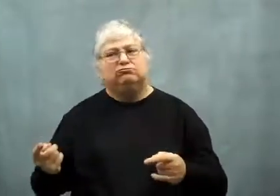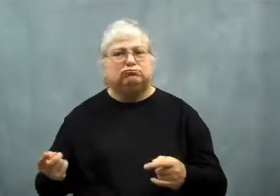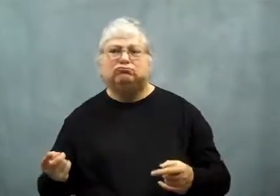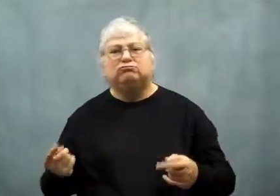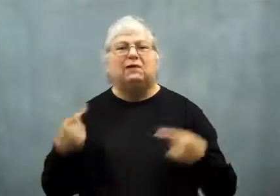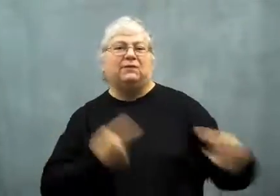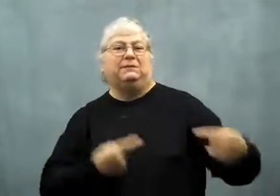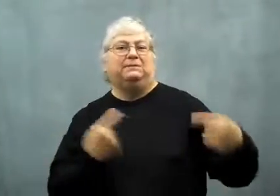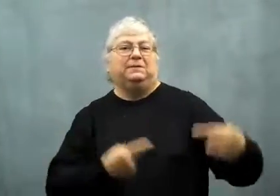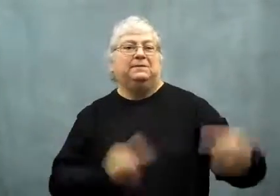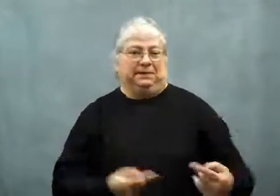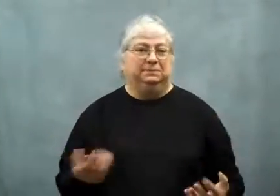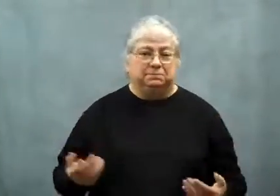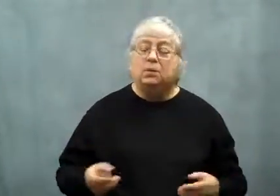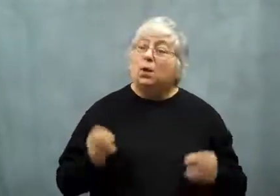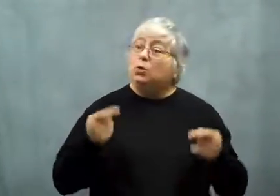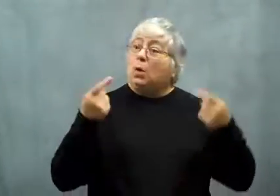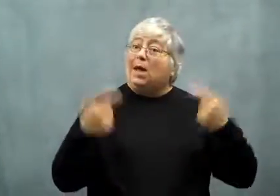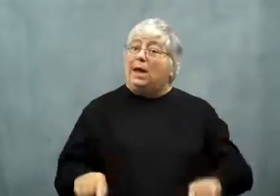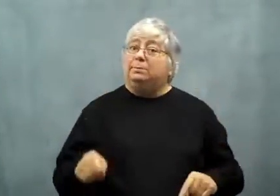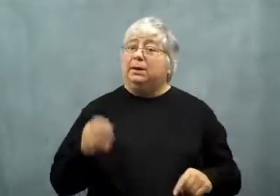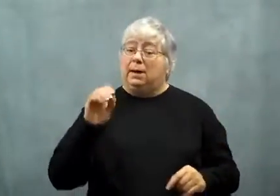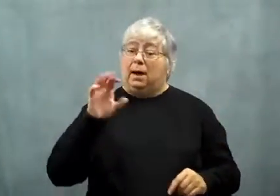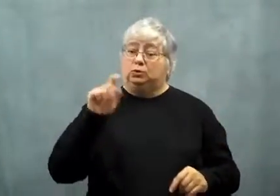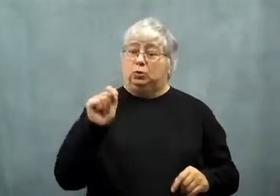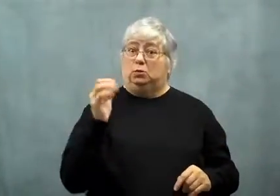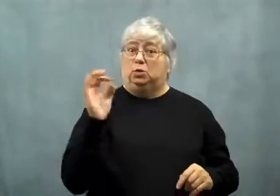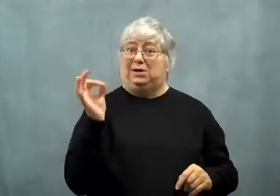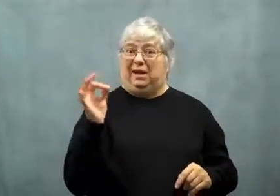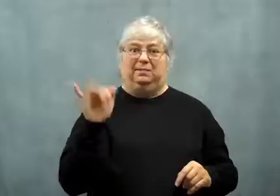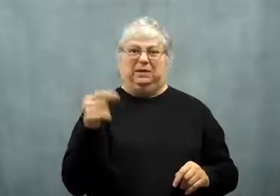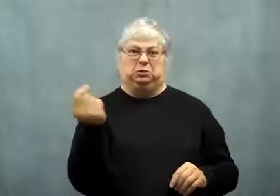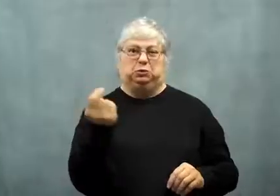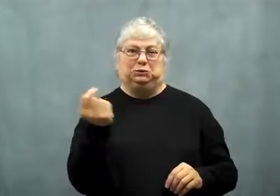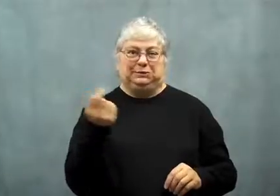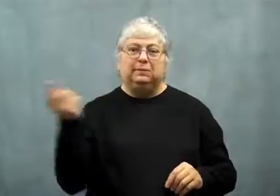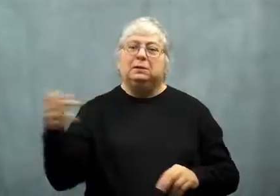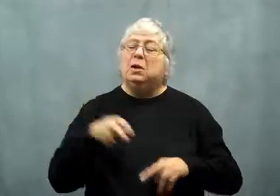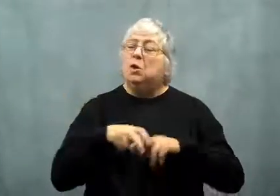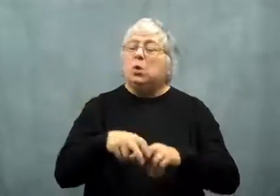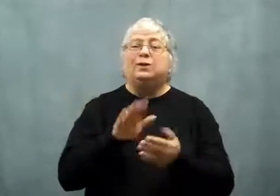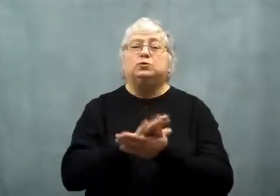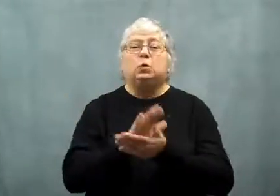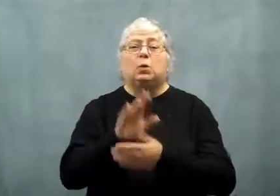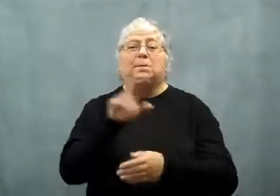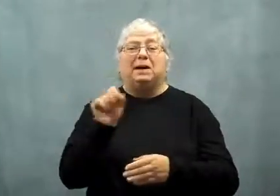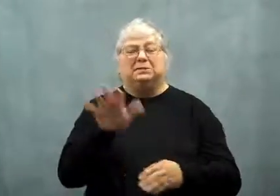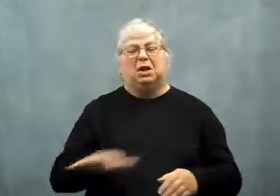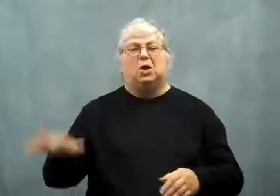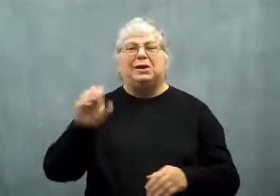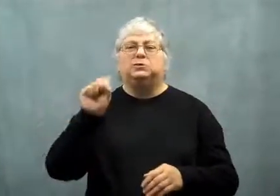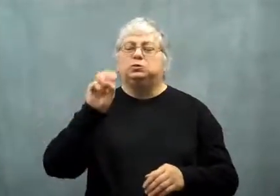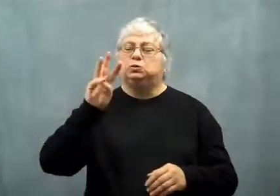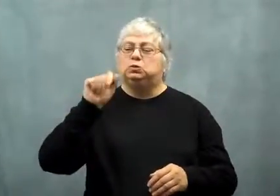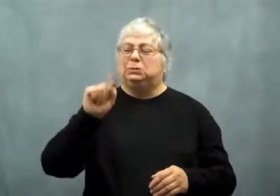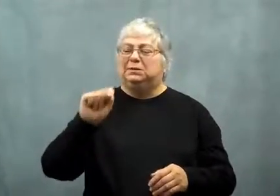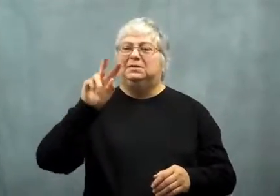She was fighting against that.